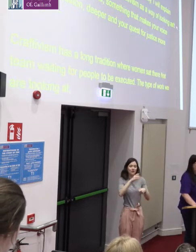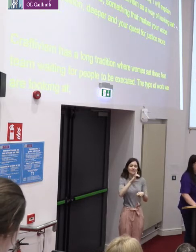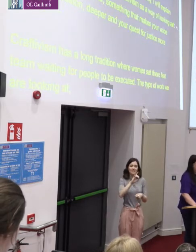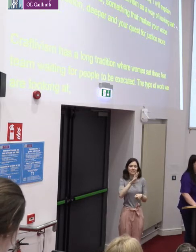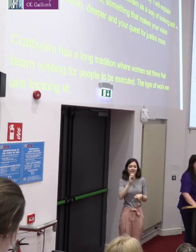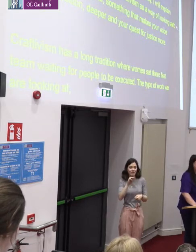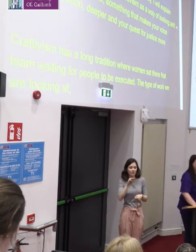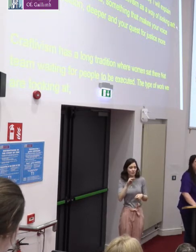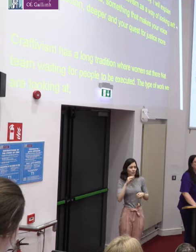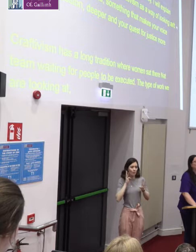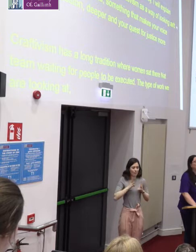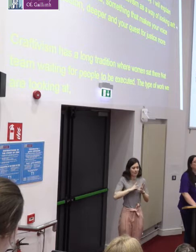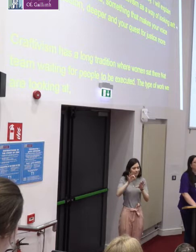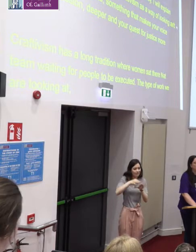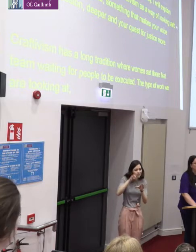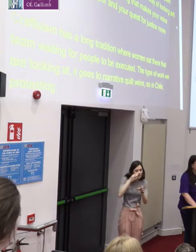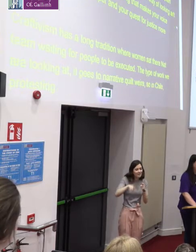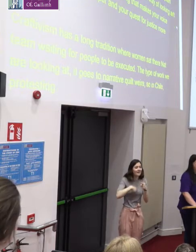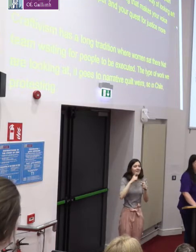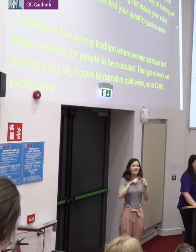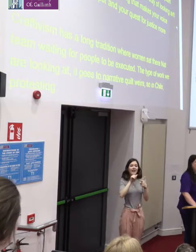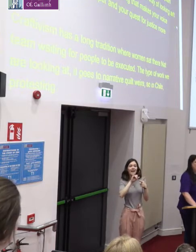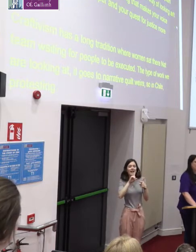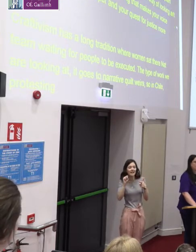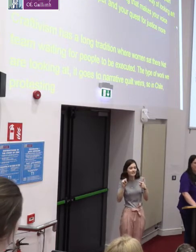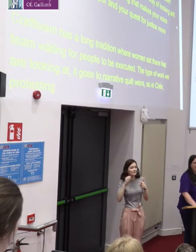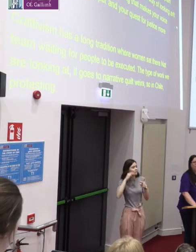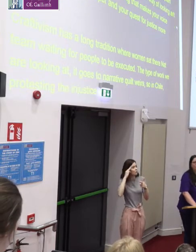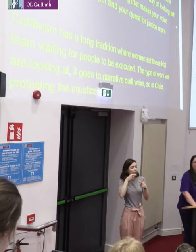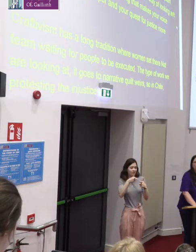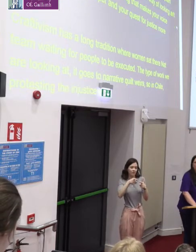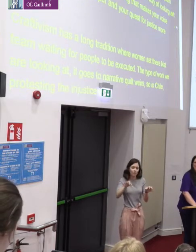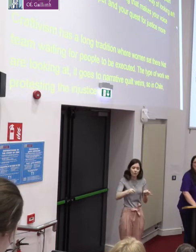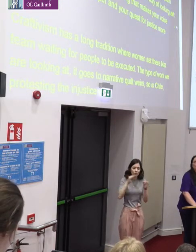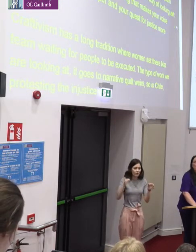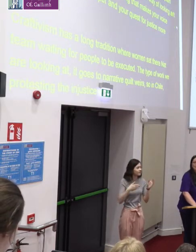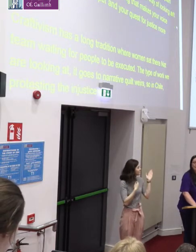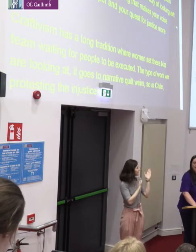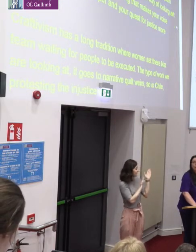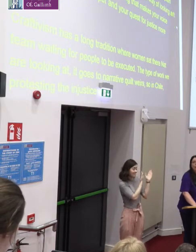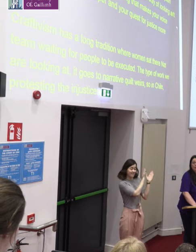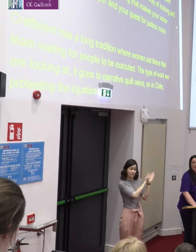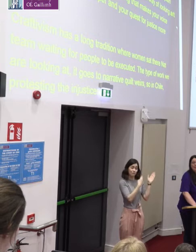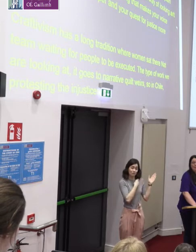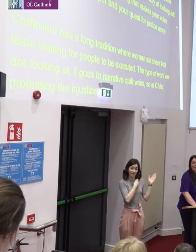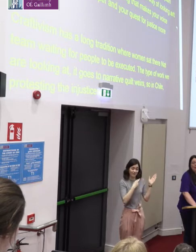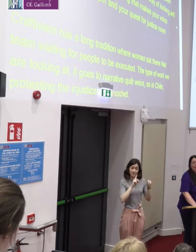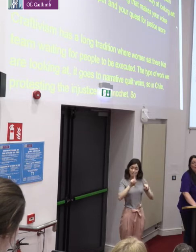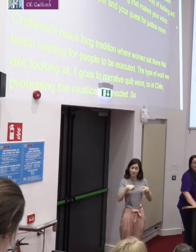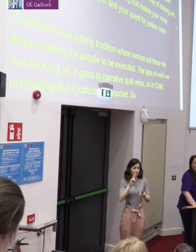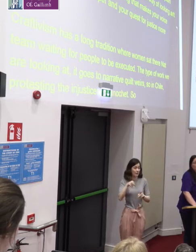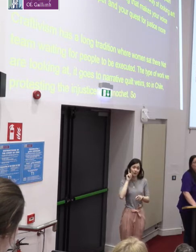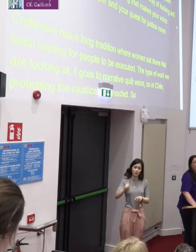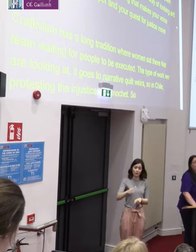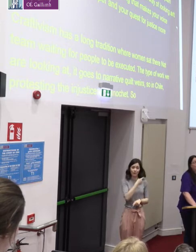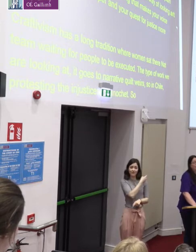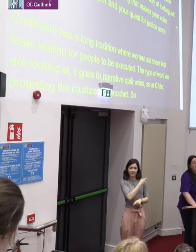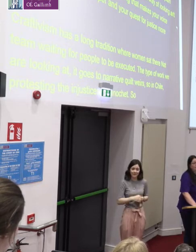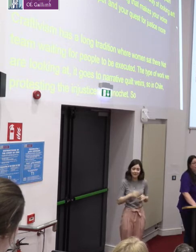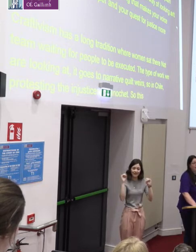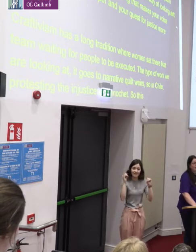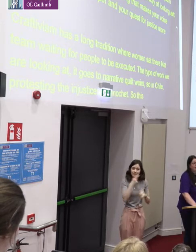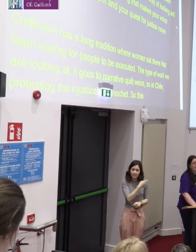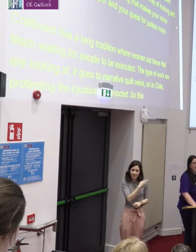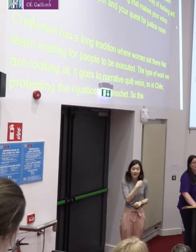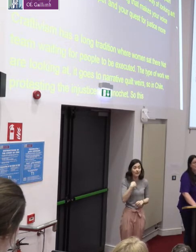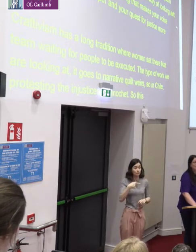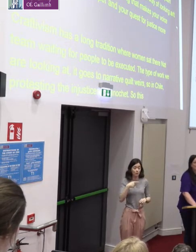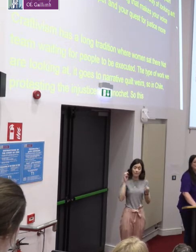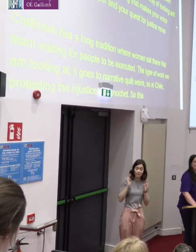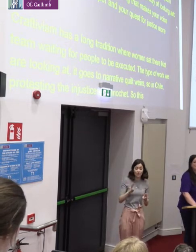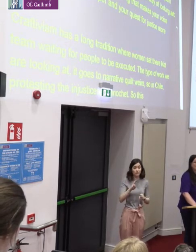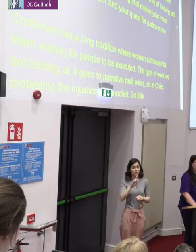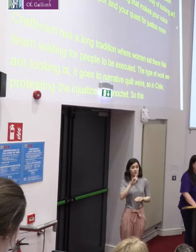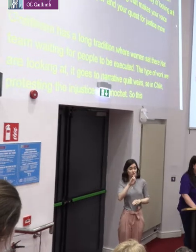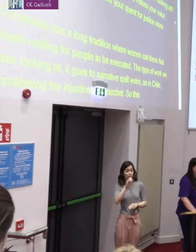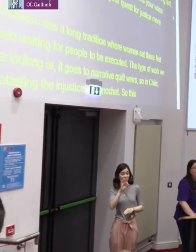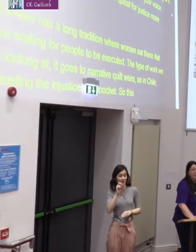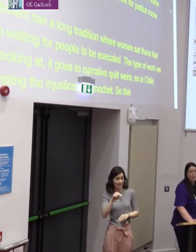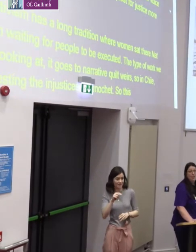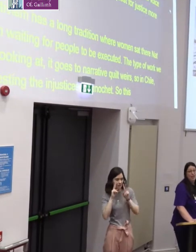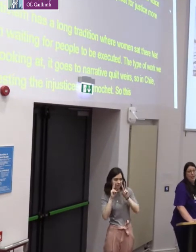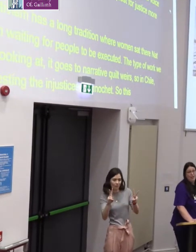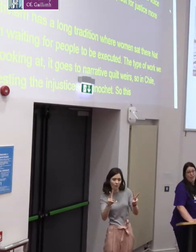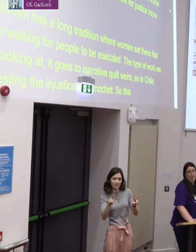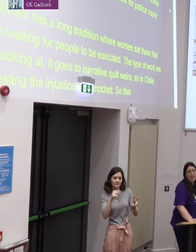So this also went to the AIDS epidemic, so it was very difficult to ignore, it changed